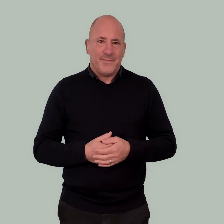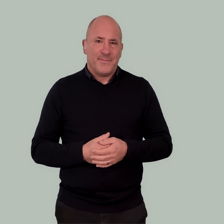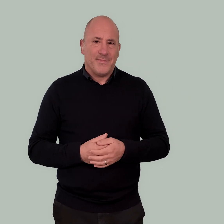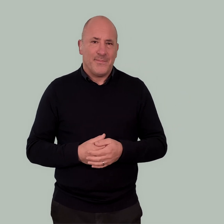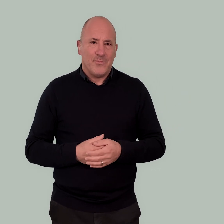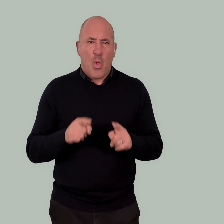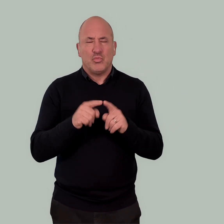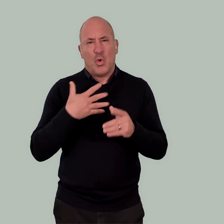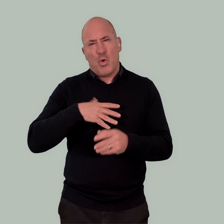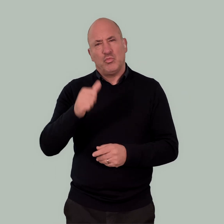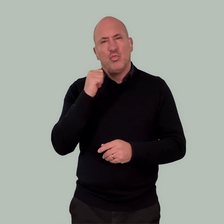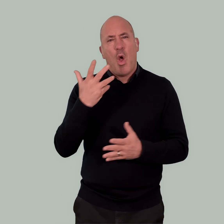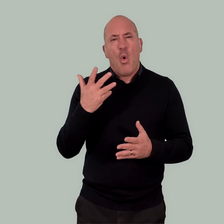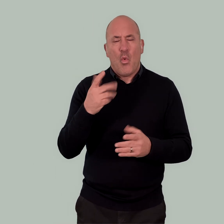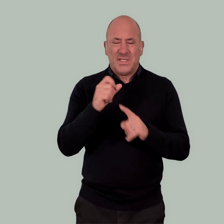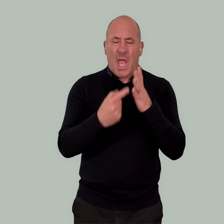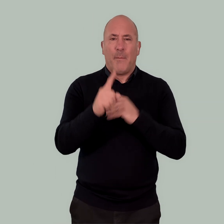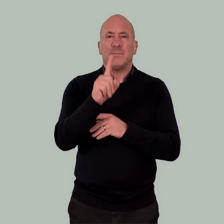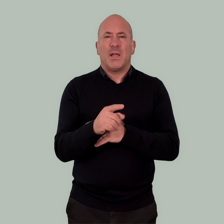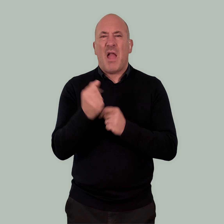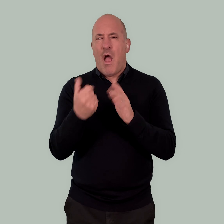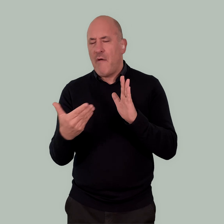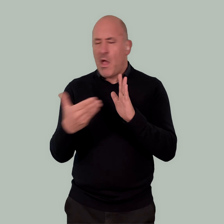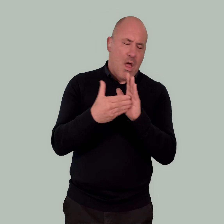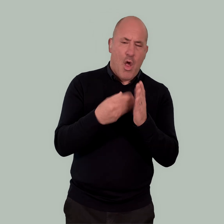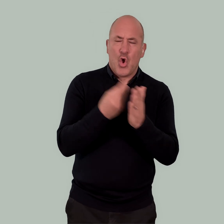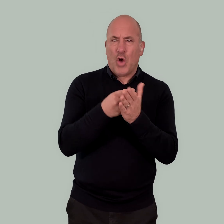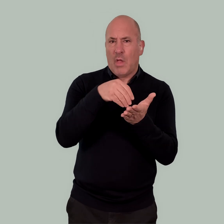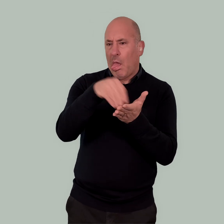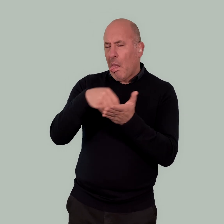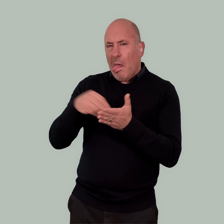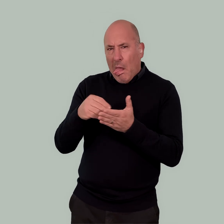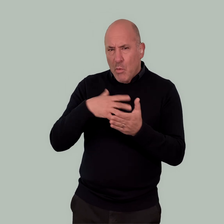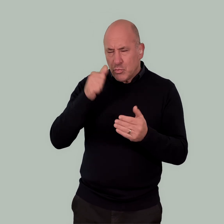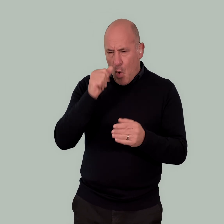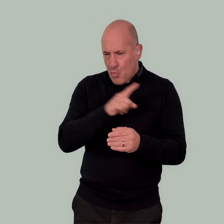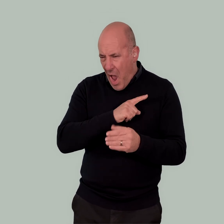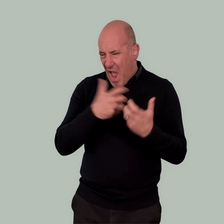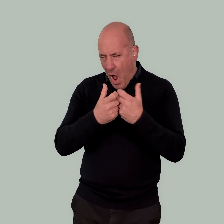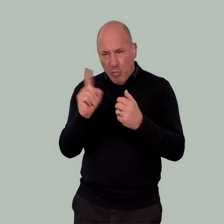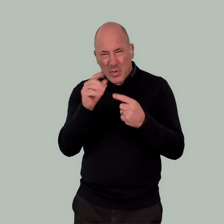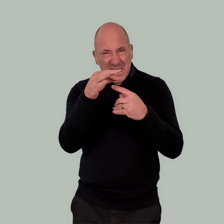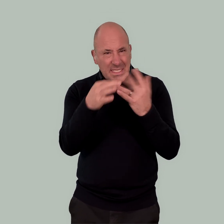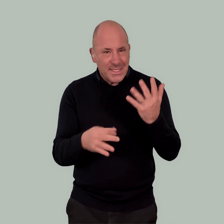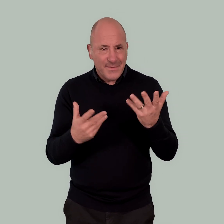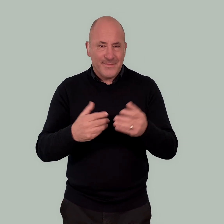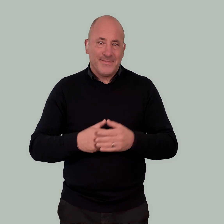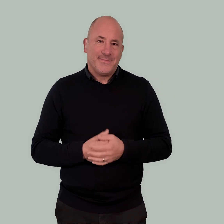Factors that affect the extra costs faced by disabled people